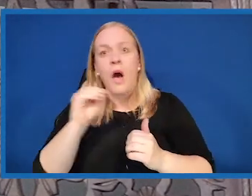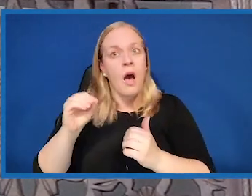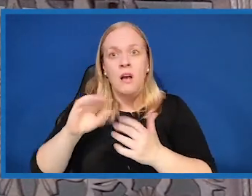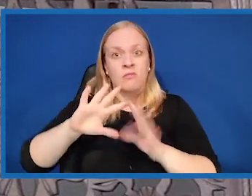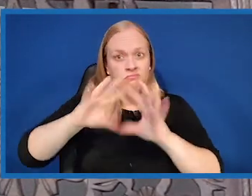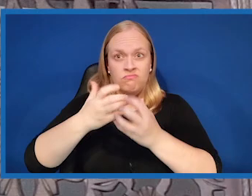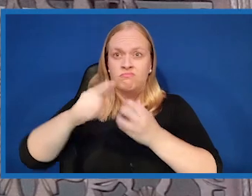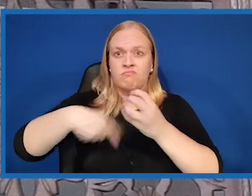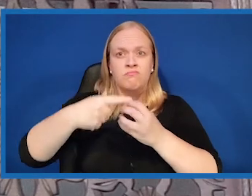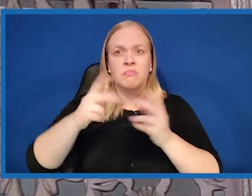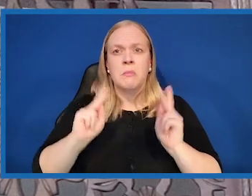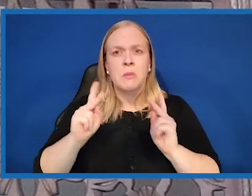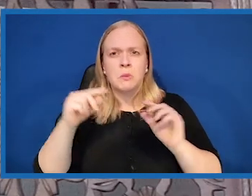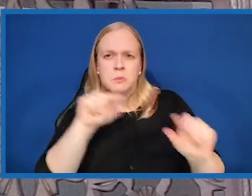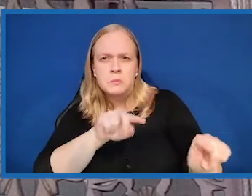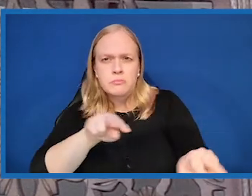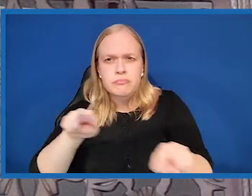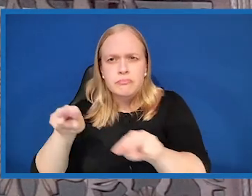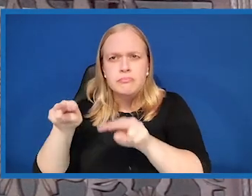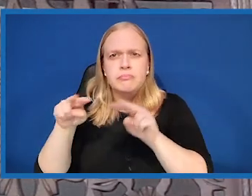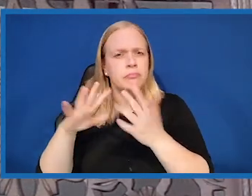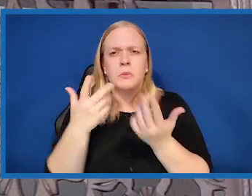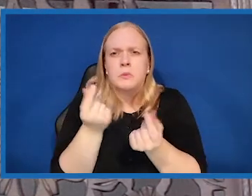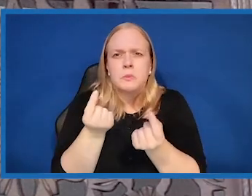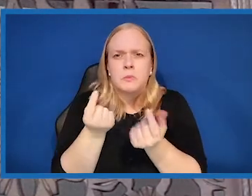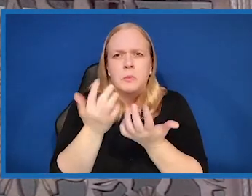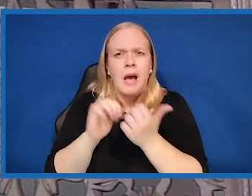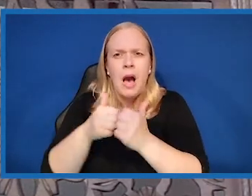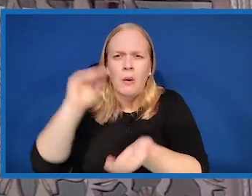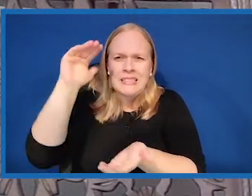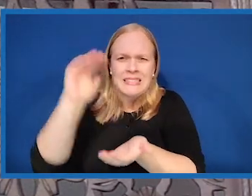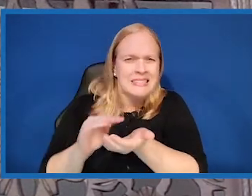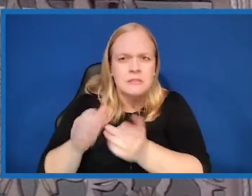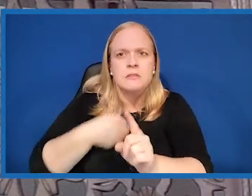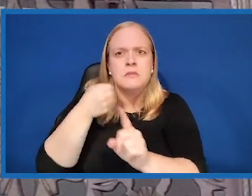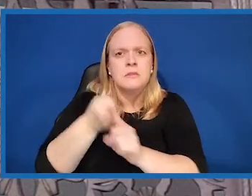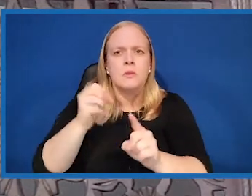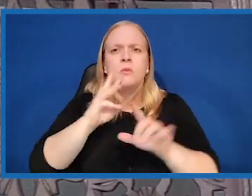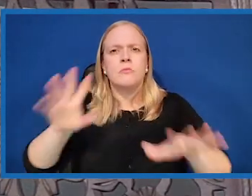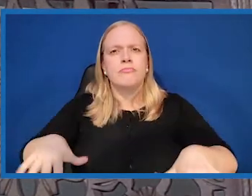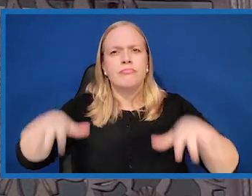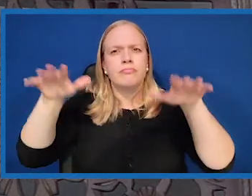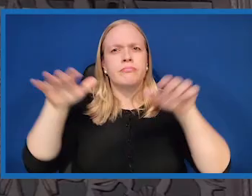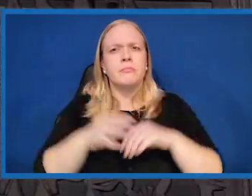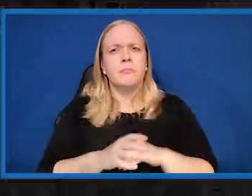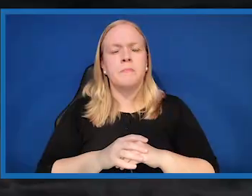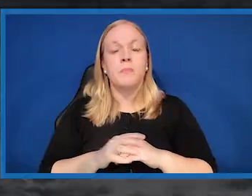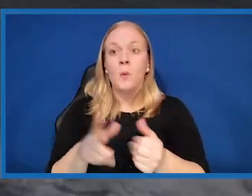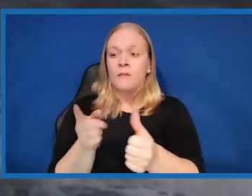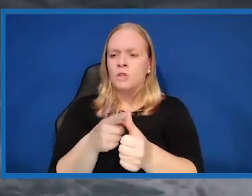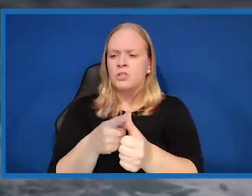TO ALLEVIATE THE IMPACTS OF SEA LEVEL RISE. BUT FIRST, WHAT EXACTLY IS SEA LEVEL RISE?